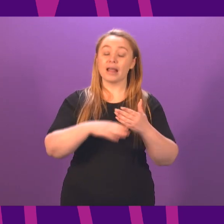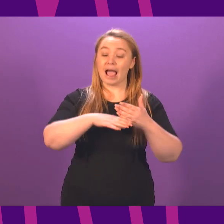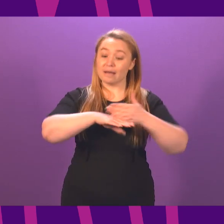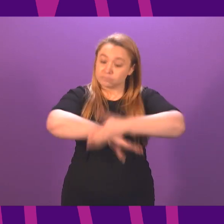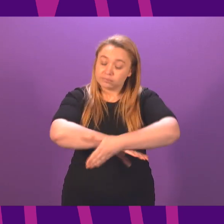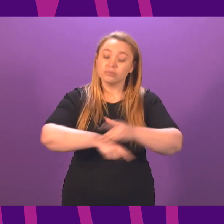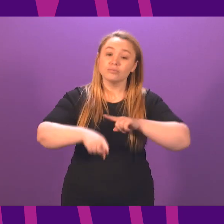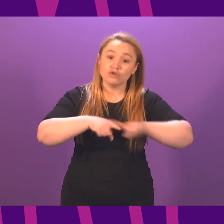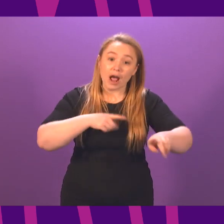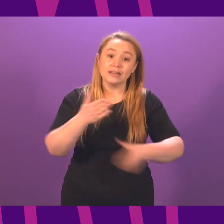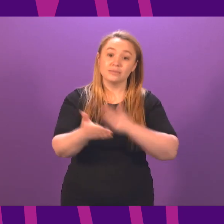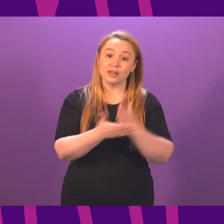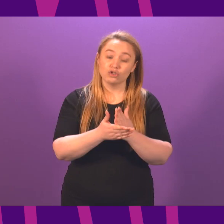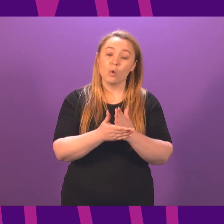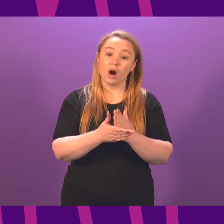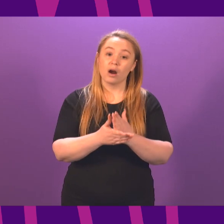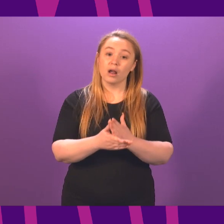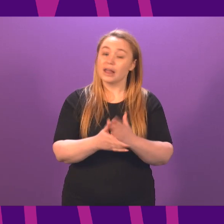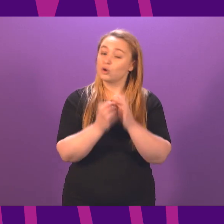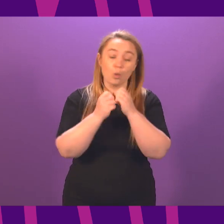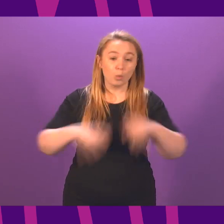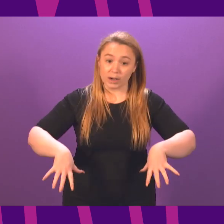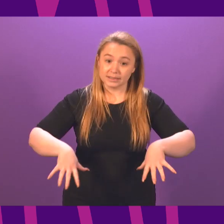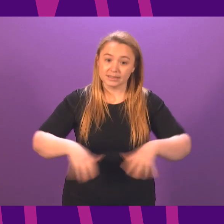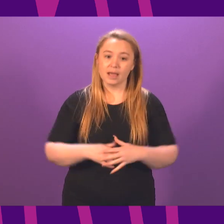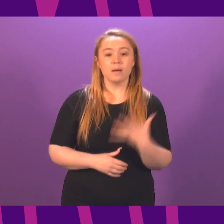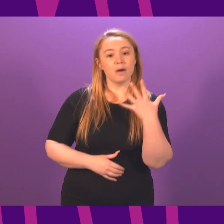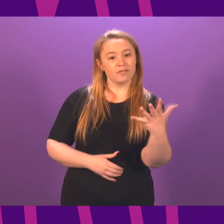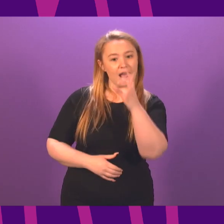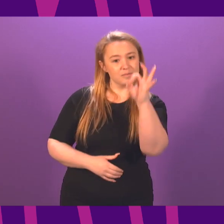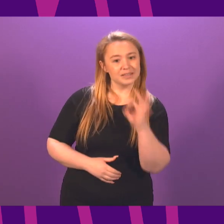Again, the 5 per cent figure is a planning assumption, which I think is sensible, given the